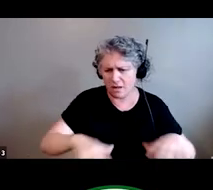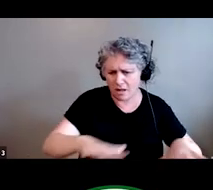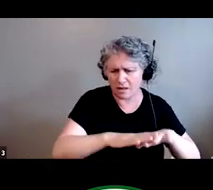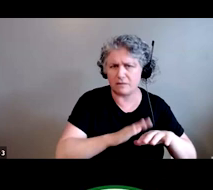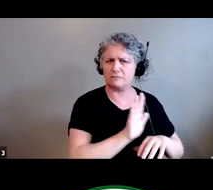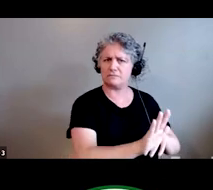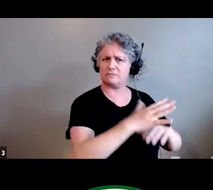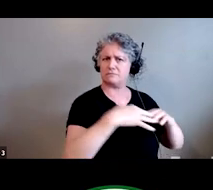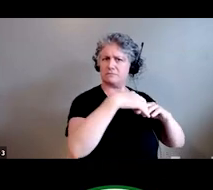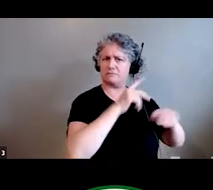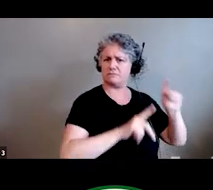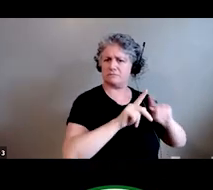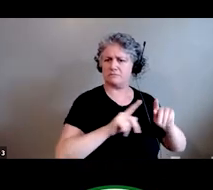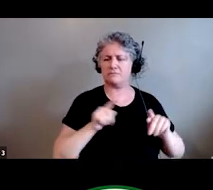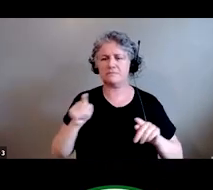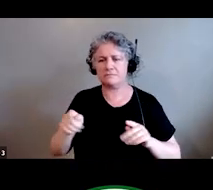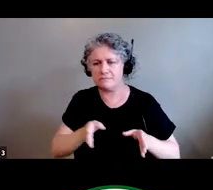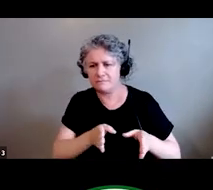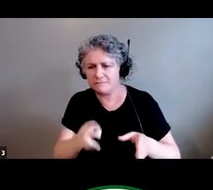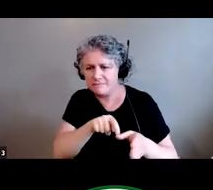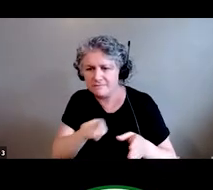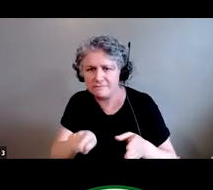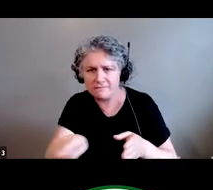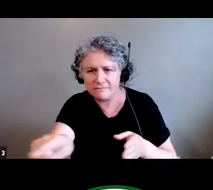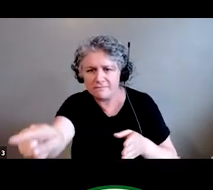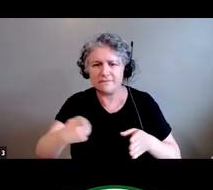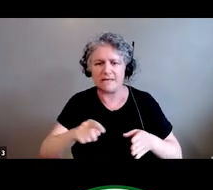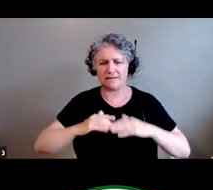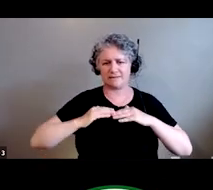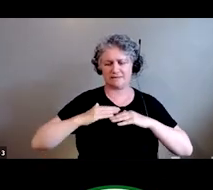Strong contrast with the buffers along the side of the boardwalk. And not shown here